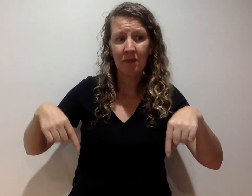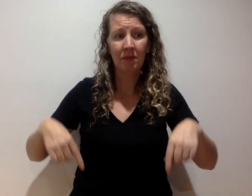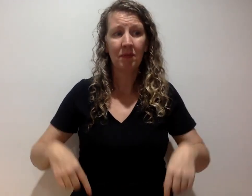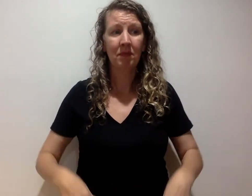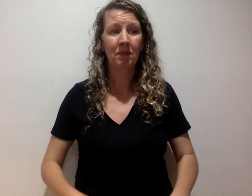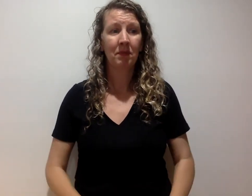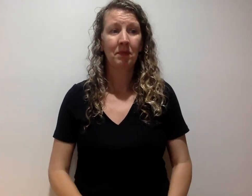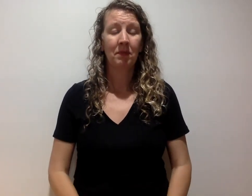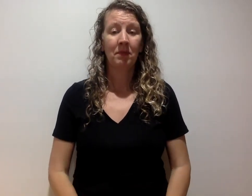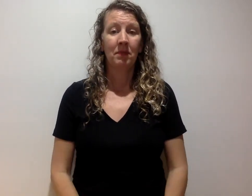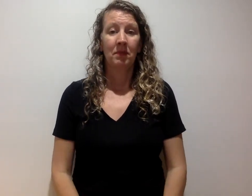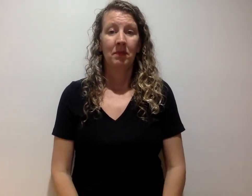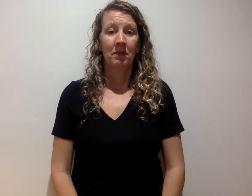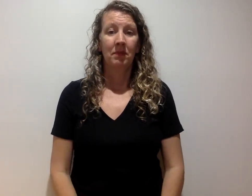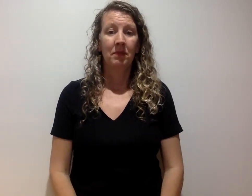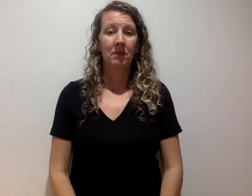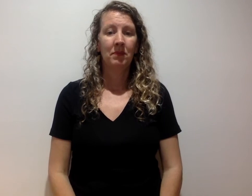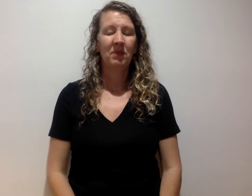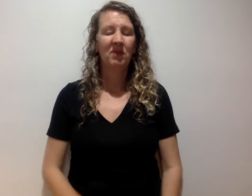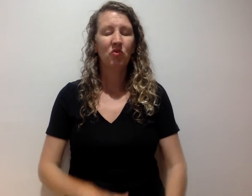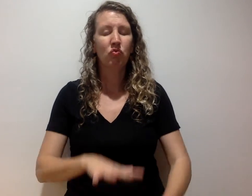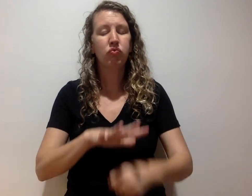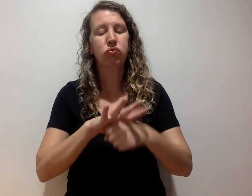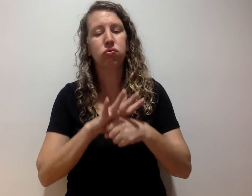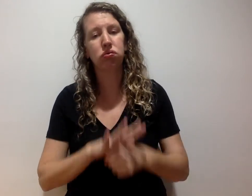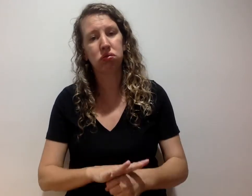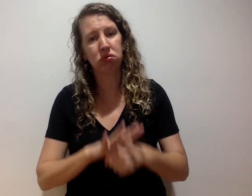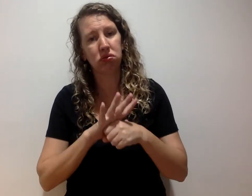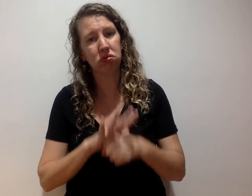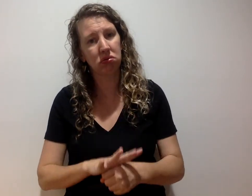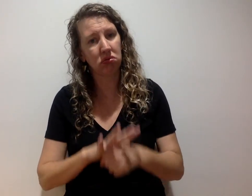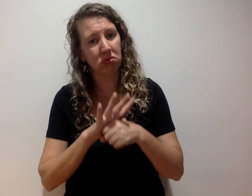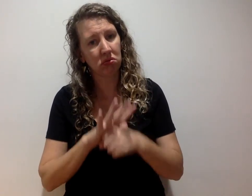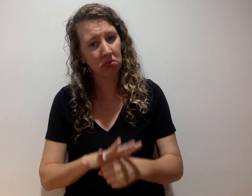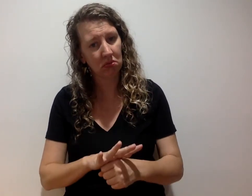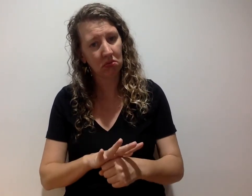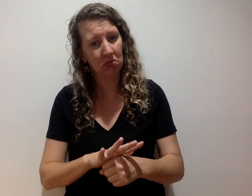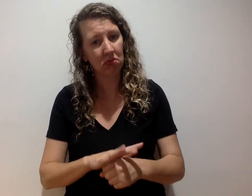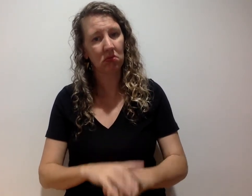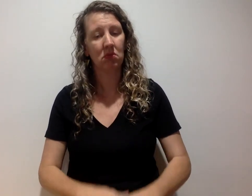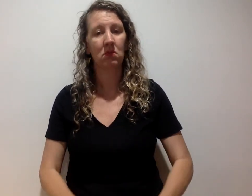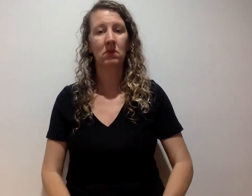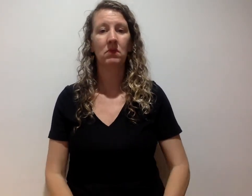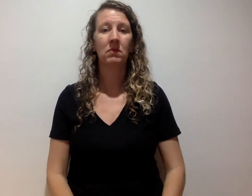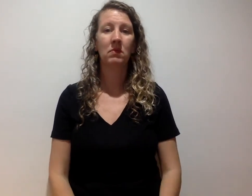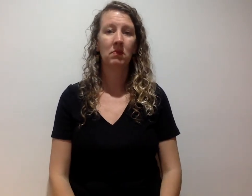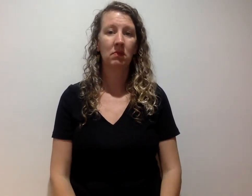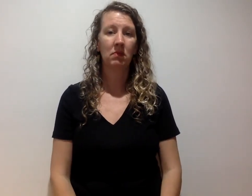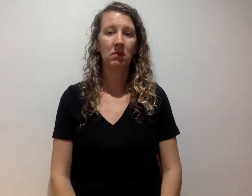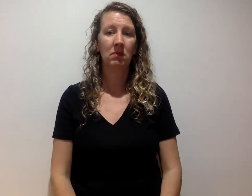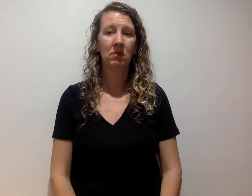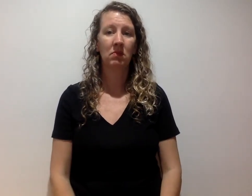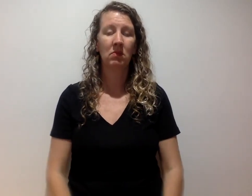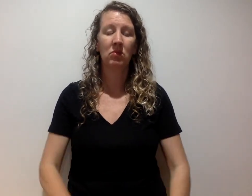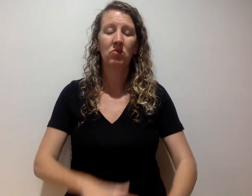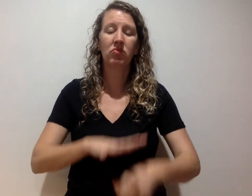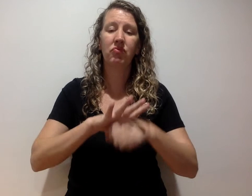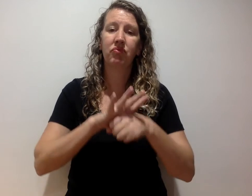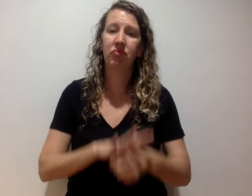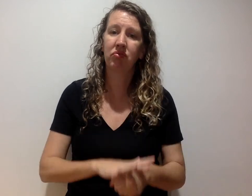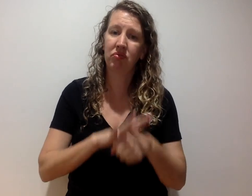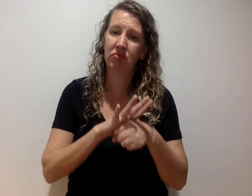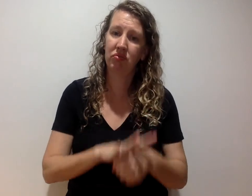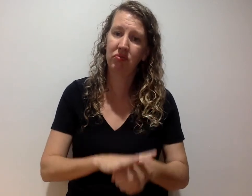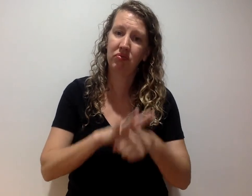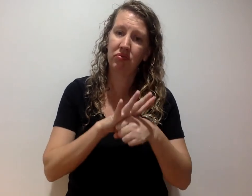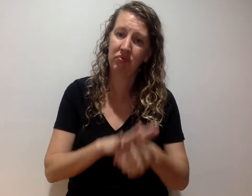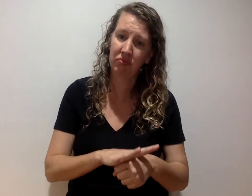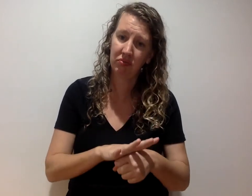STRESSED